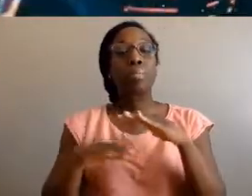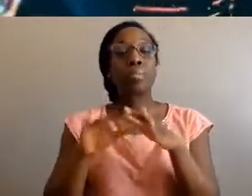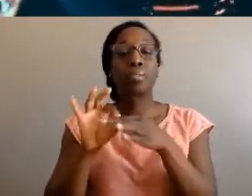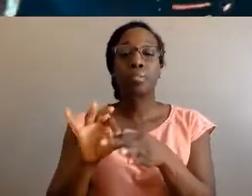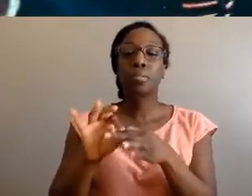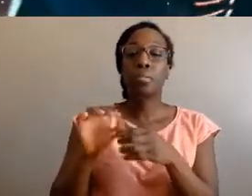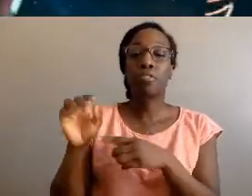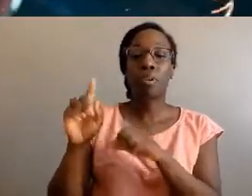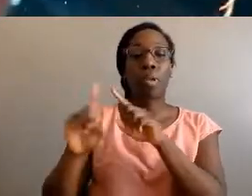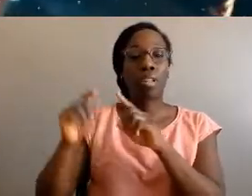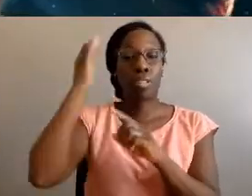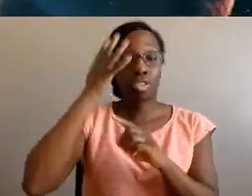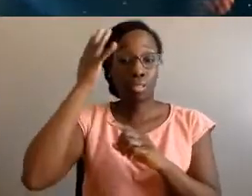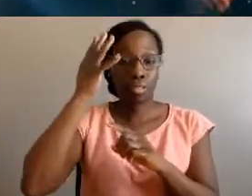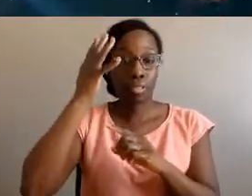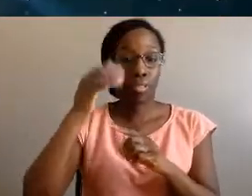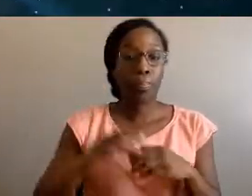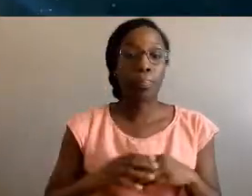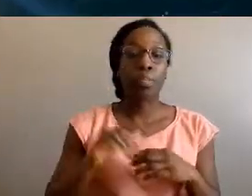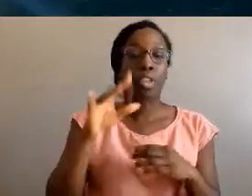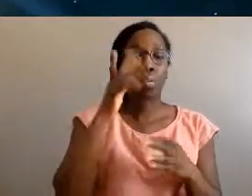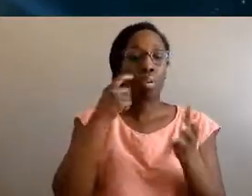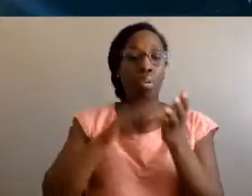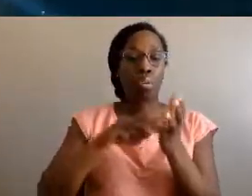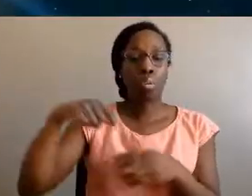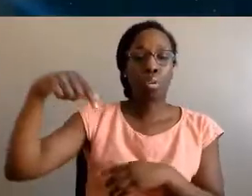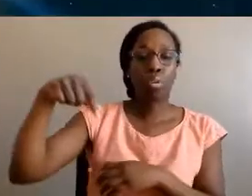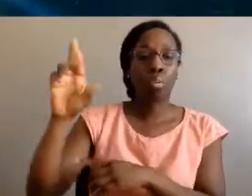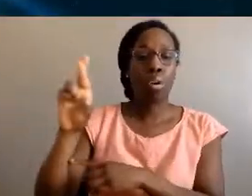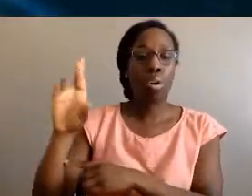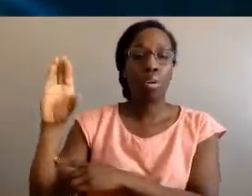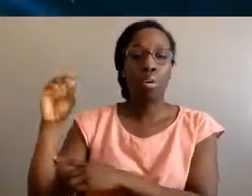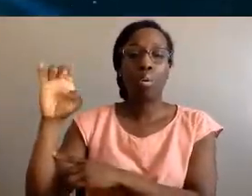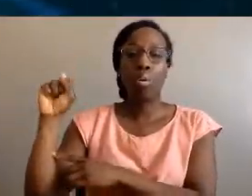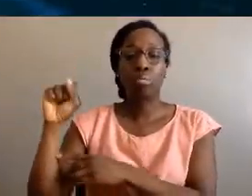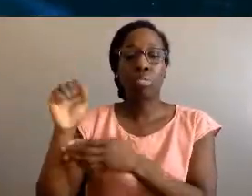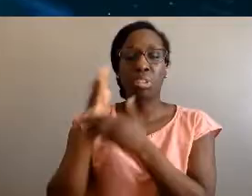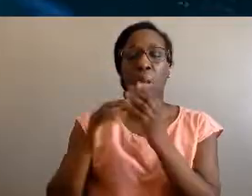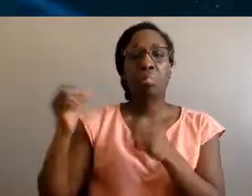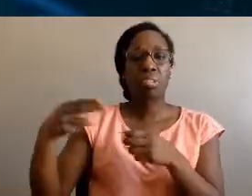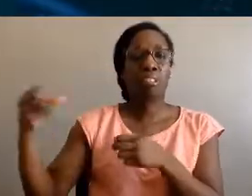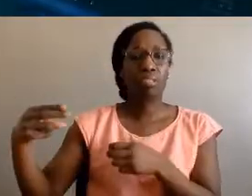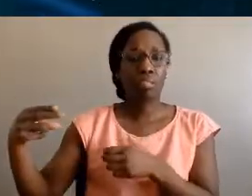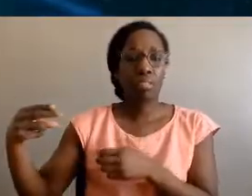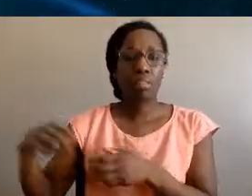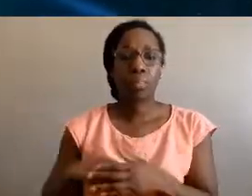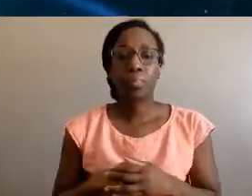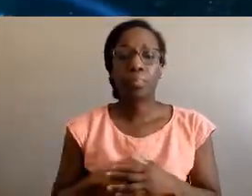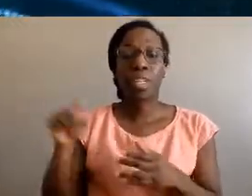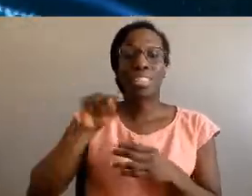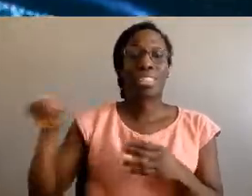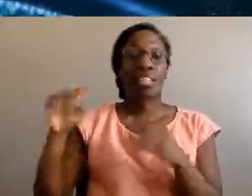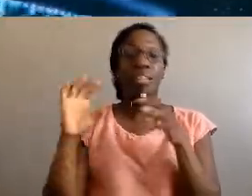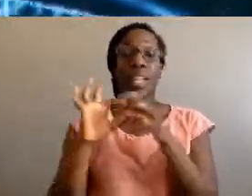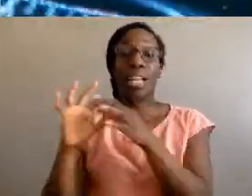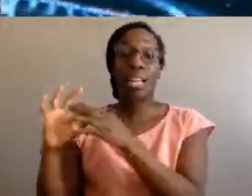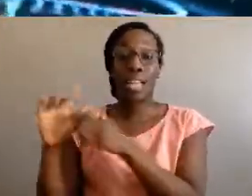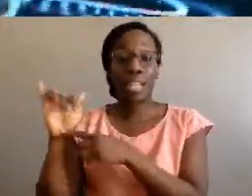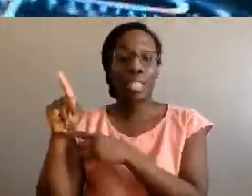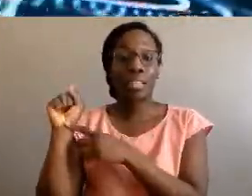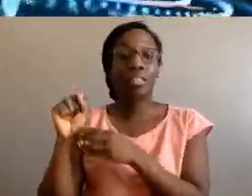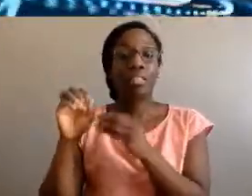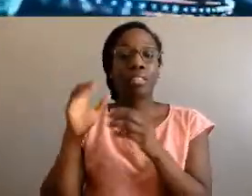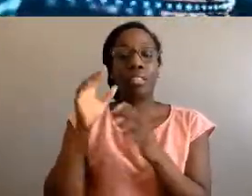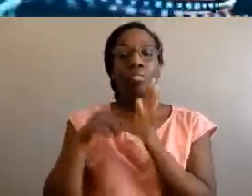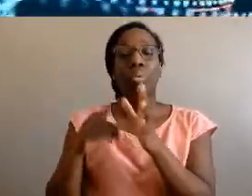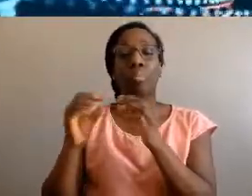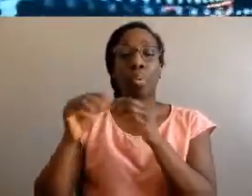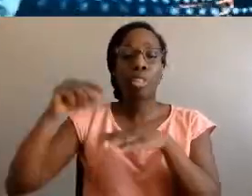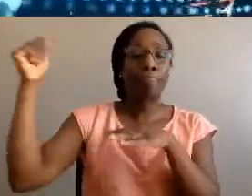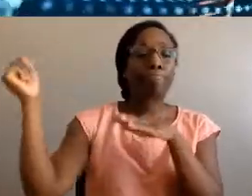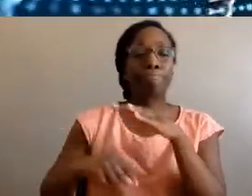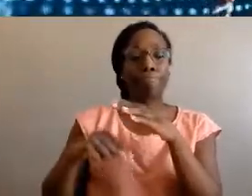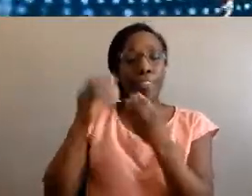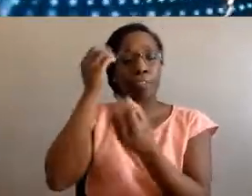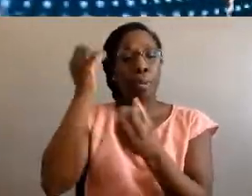Those are links to more in-depth information you can access at your leisure